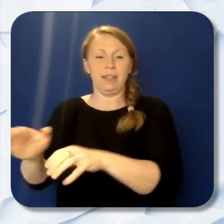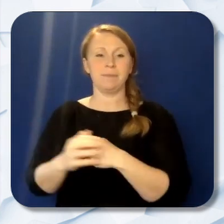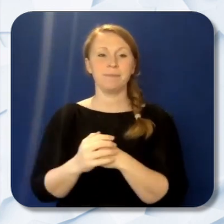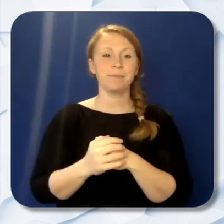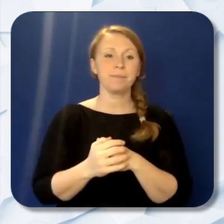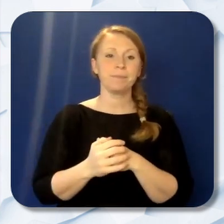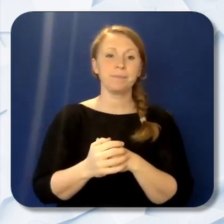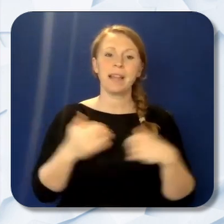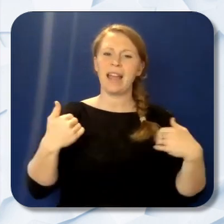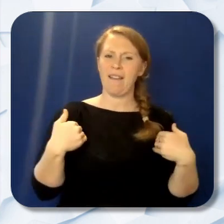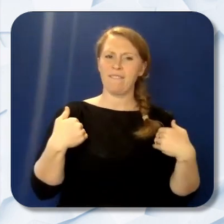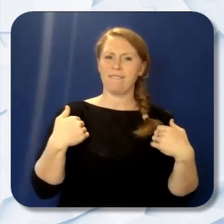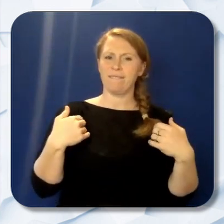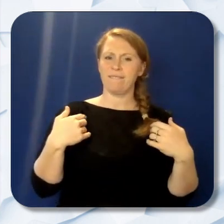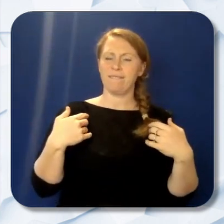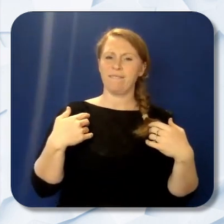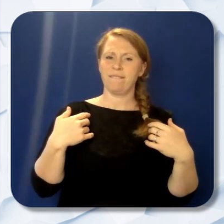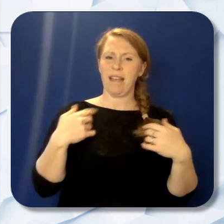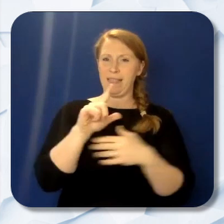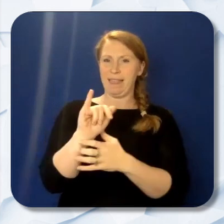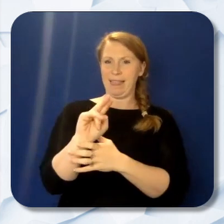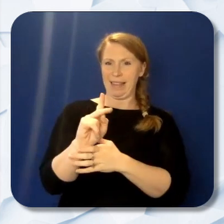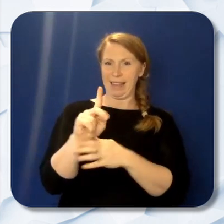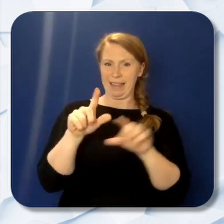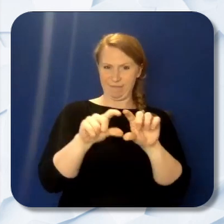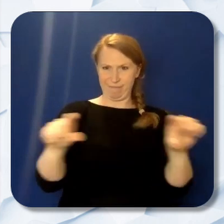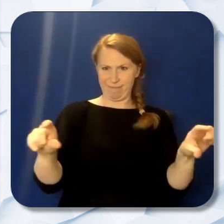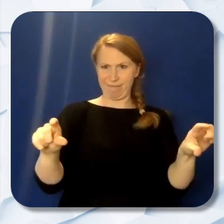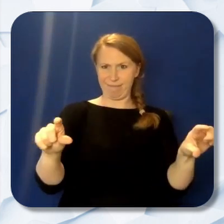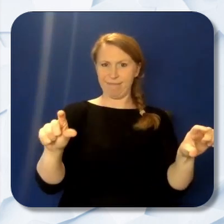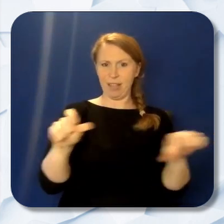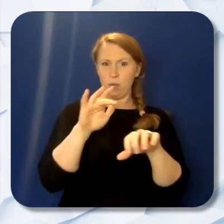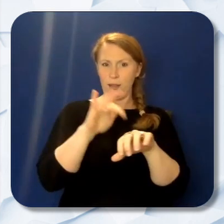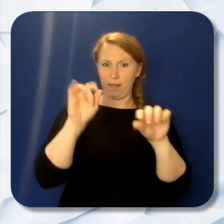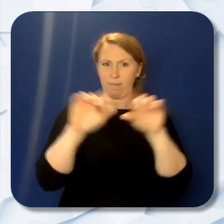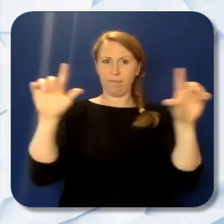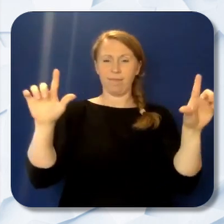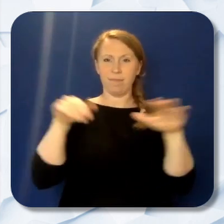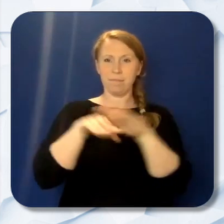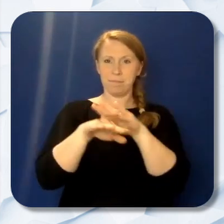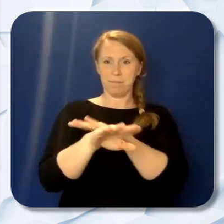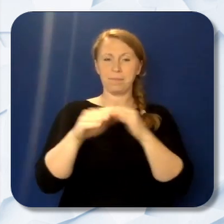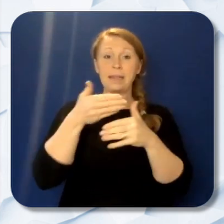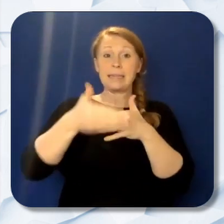access on the link at the bottom of this slide. Uh, the next resource is Project Cal Hope,